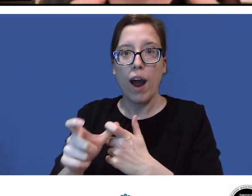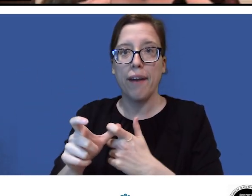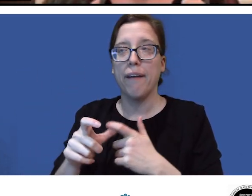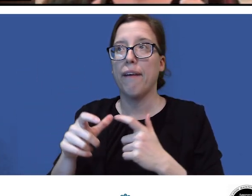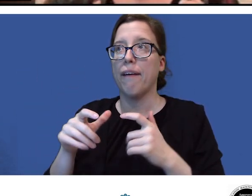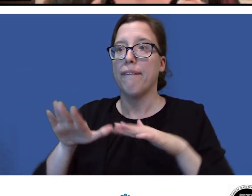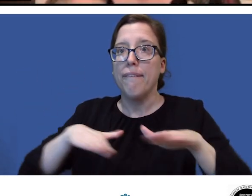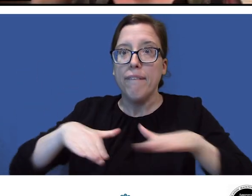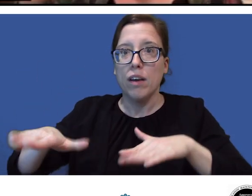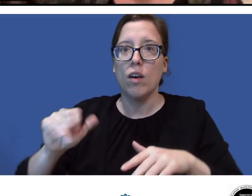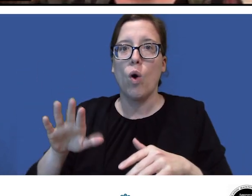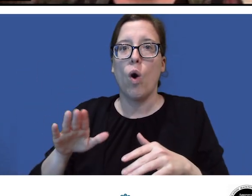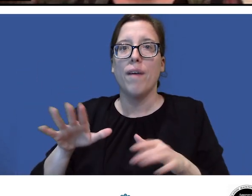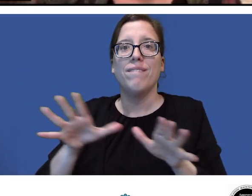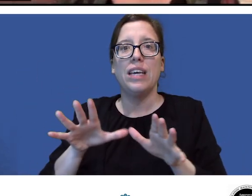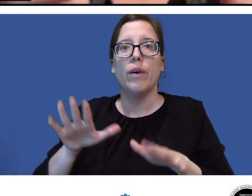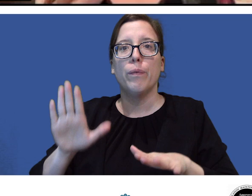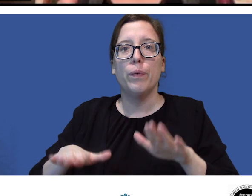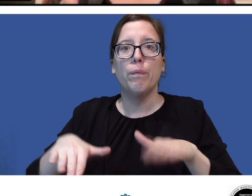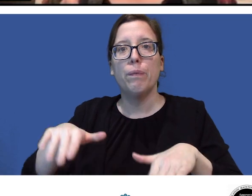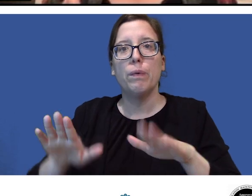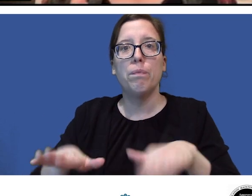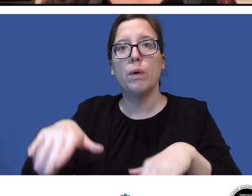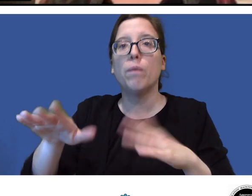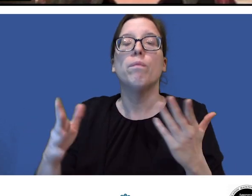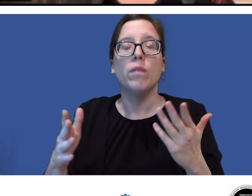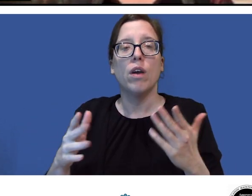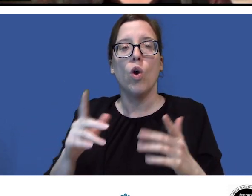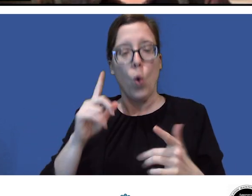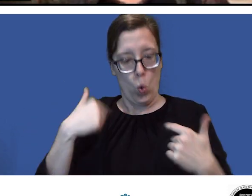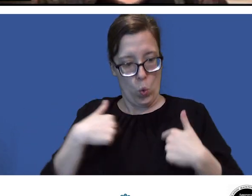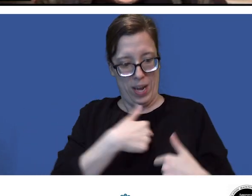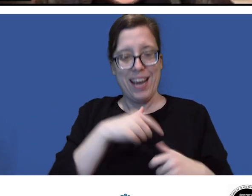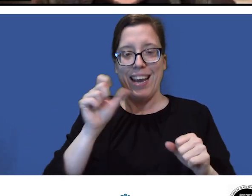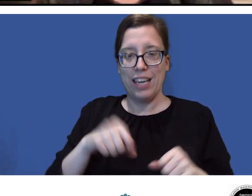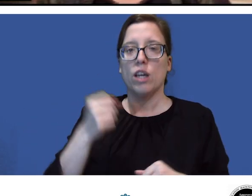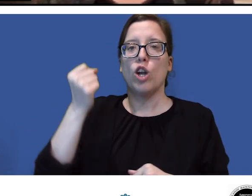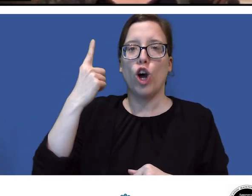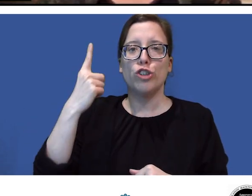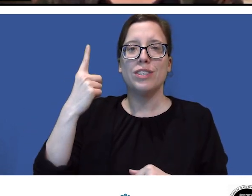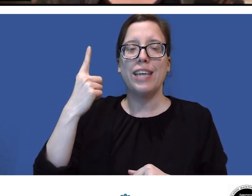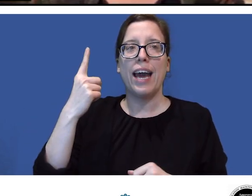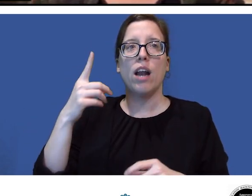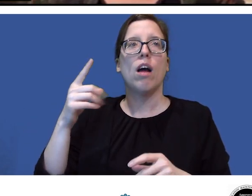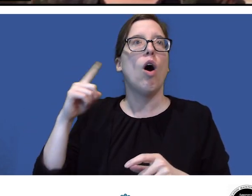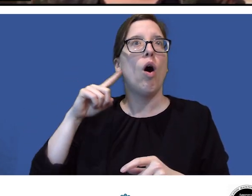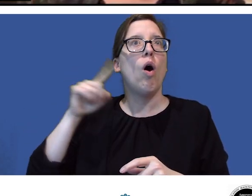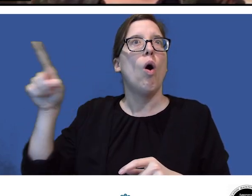to help us understand movement. They don't. This is a big one that Teachers of the Deaf,